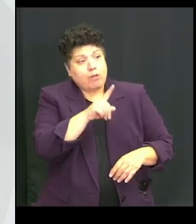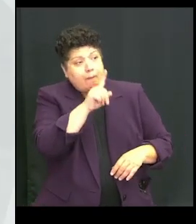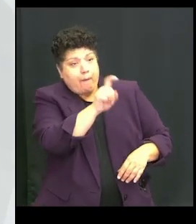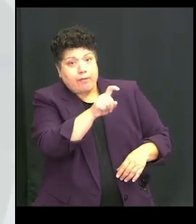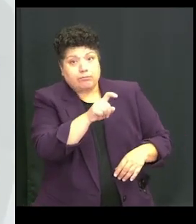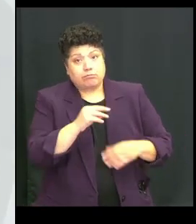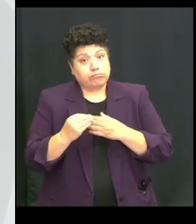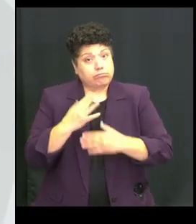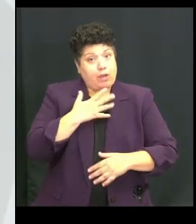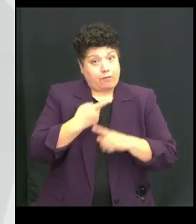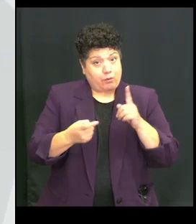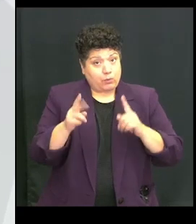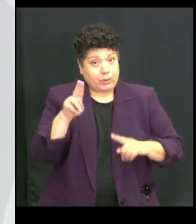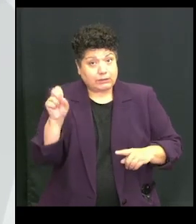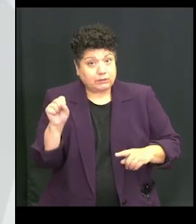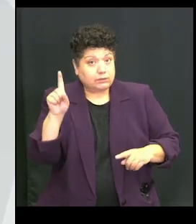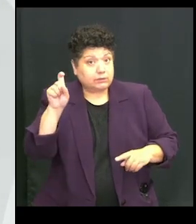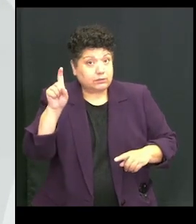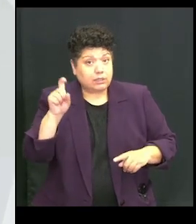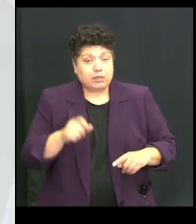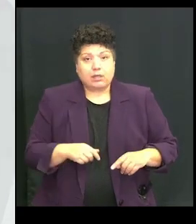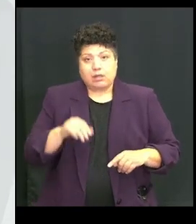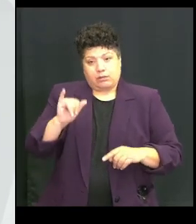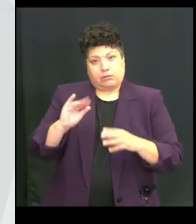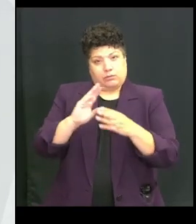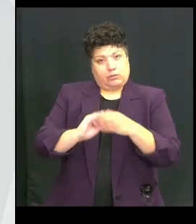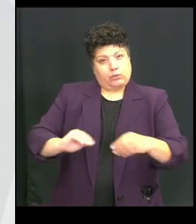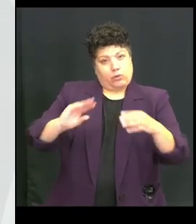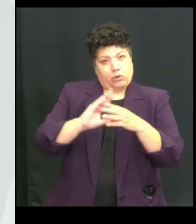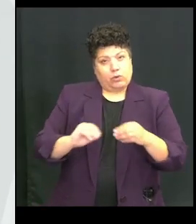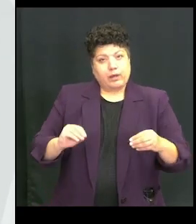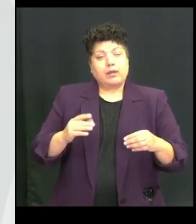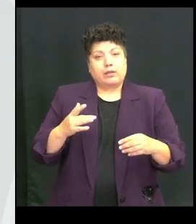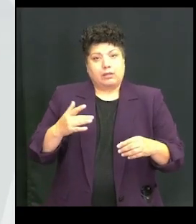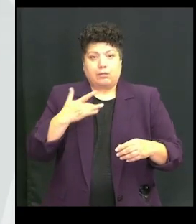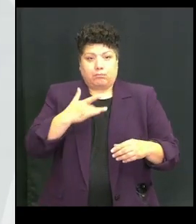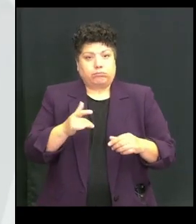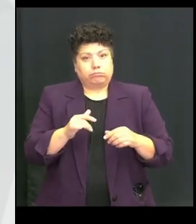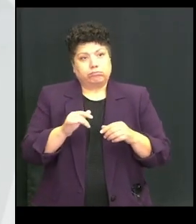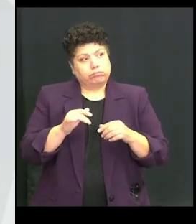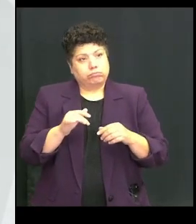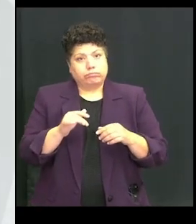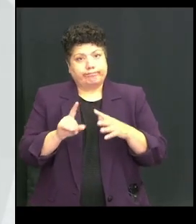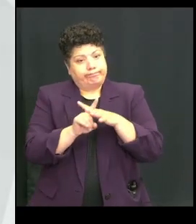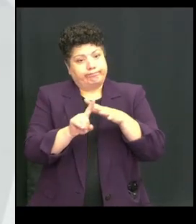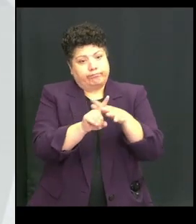And so those sort of story frames kind of spill over and affect people's views as well.